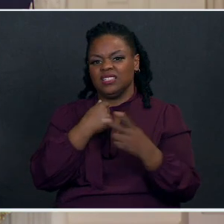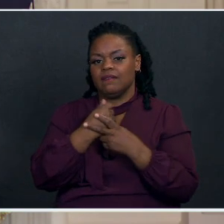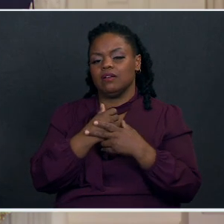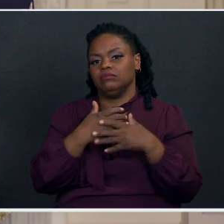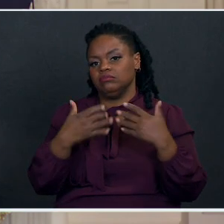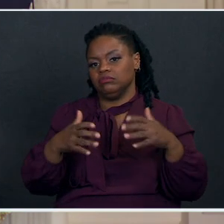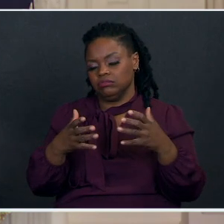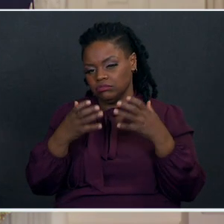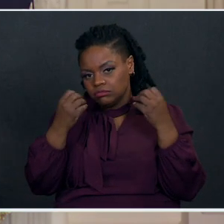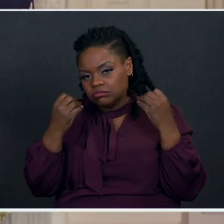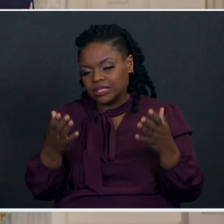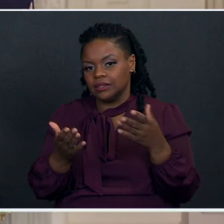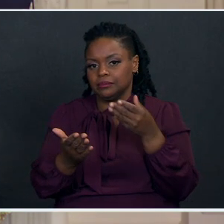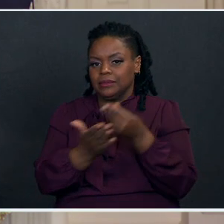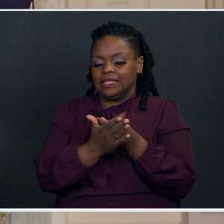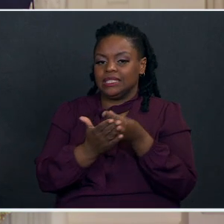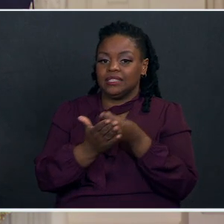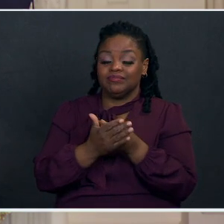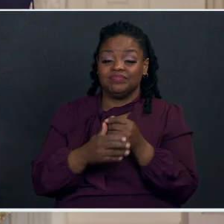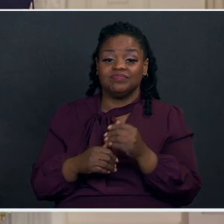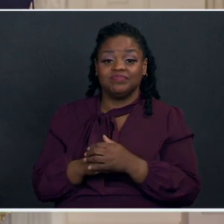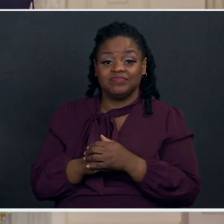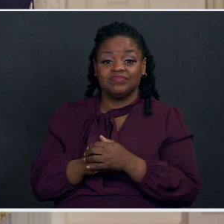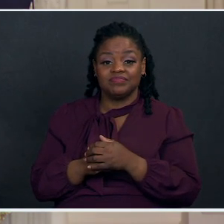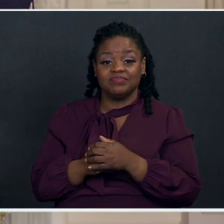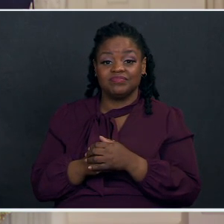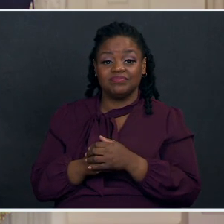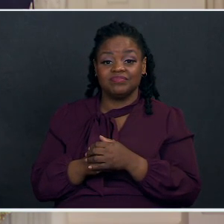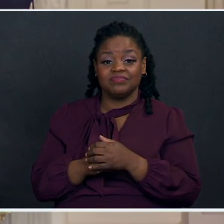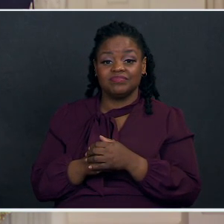And when the previous administration reversed the Obama-Biden vehicle standard